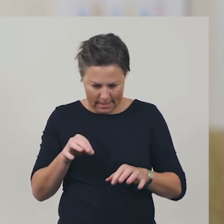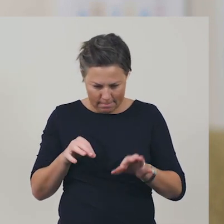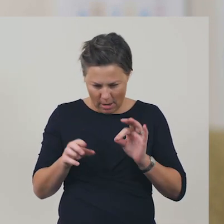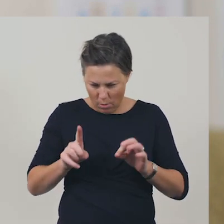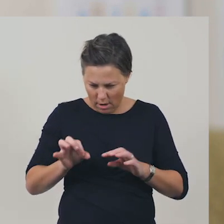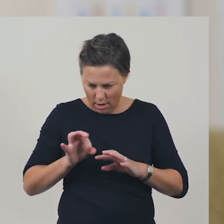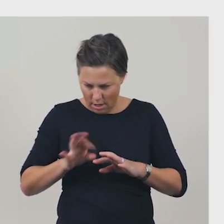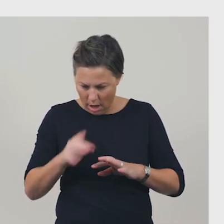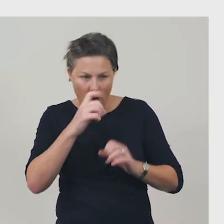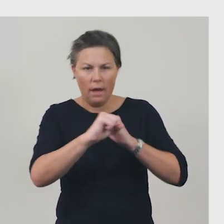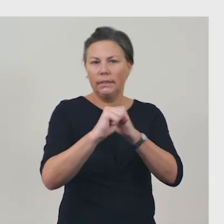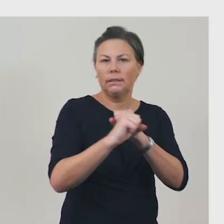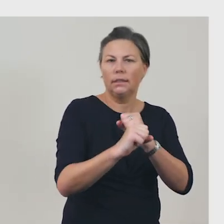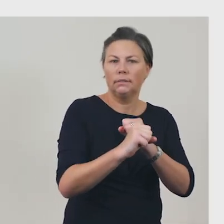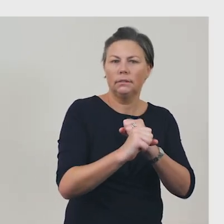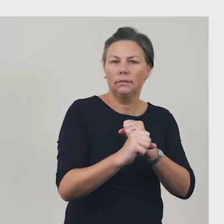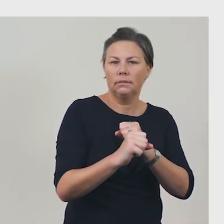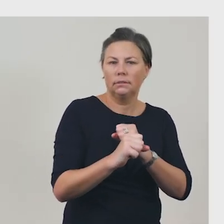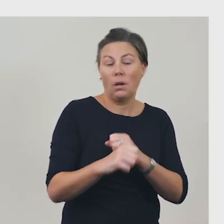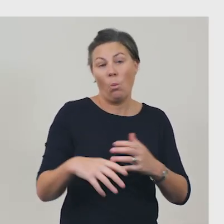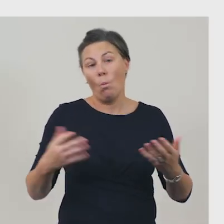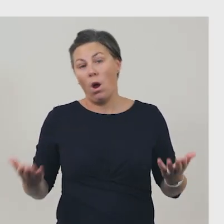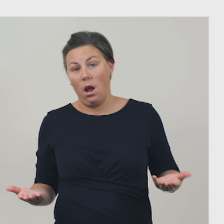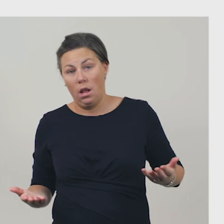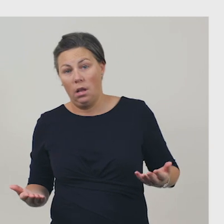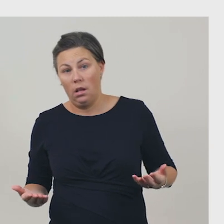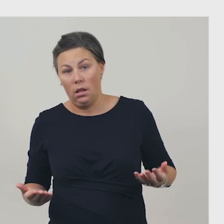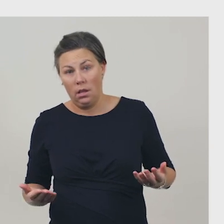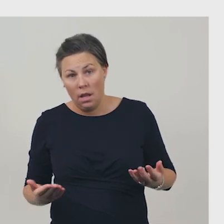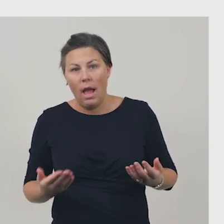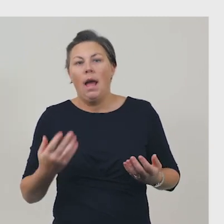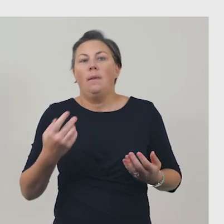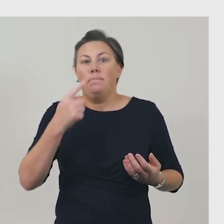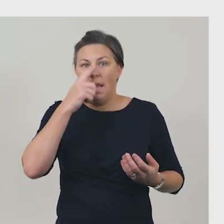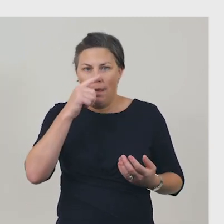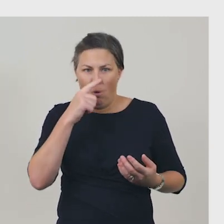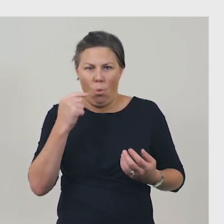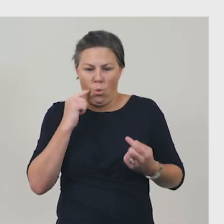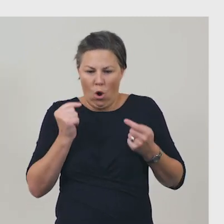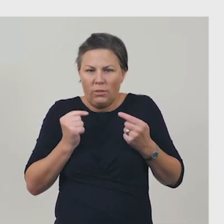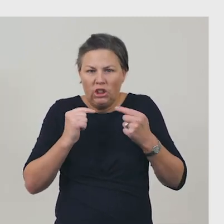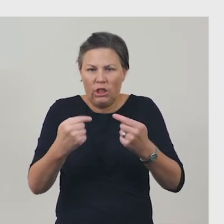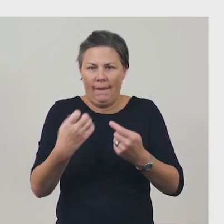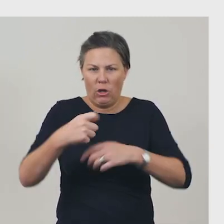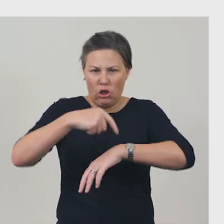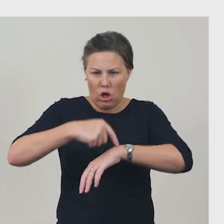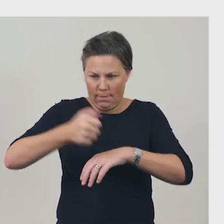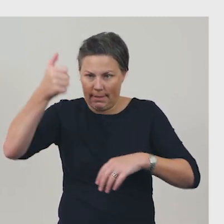Well, for each round players will compete against each other and the clock, so you have to think quickly.